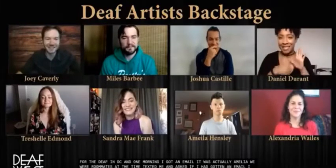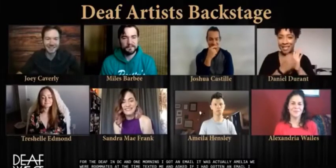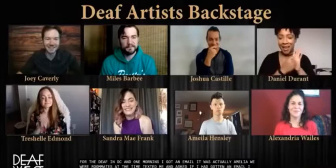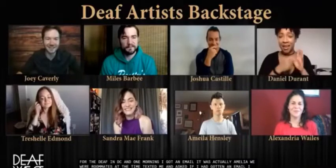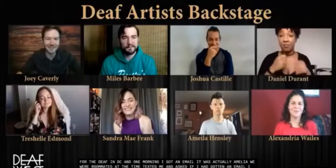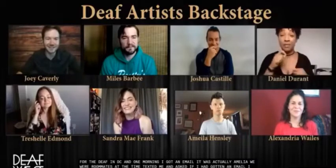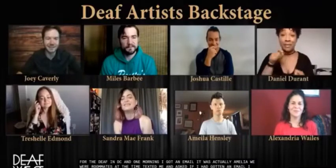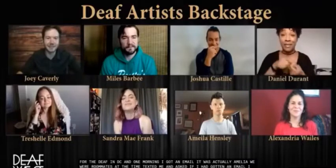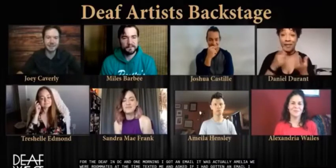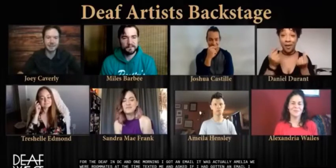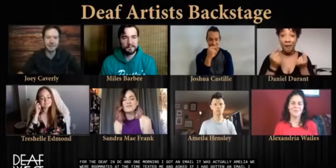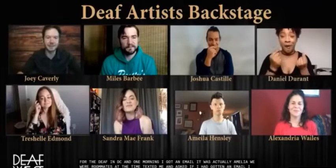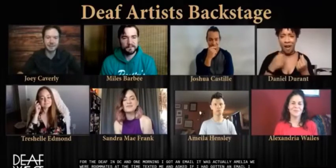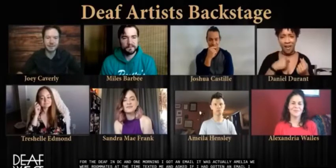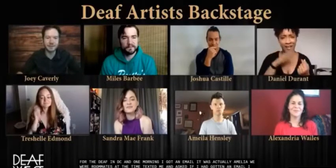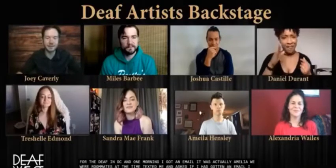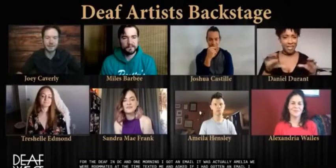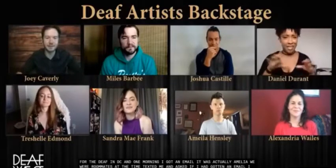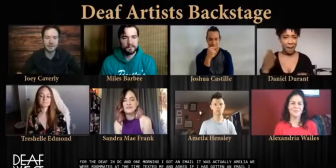Treshelle: Yes, I very I had a very similar experience.